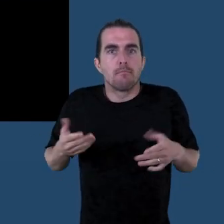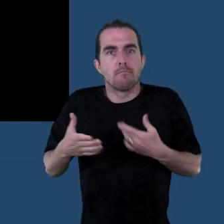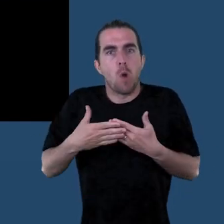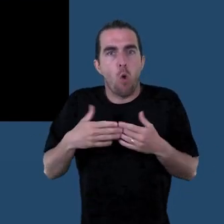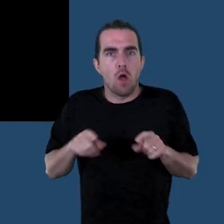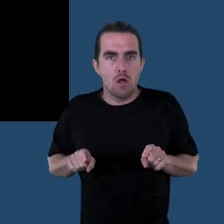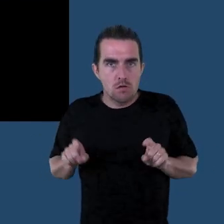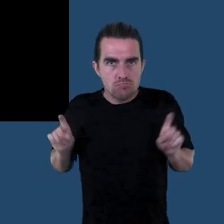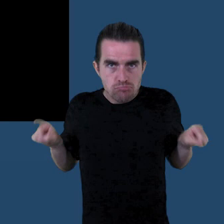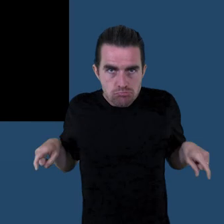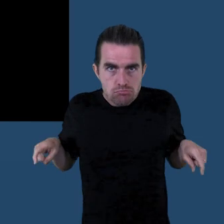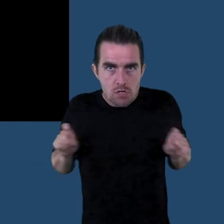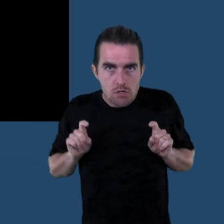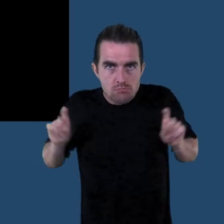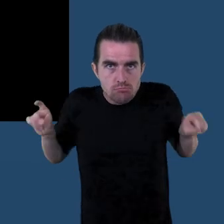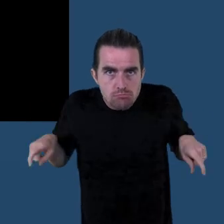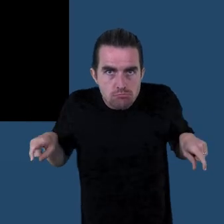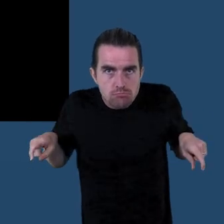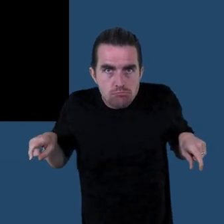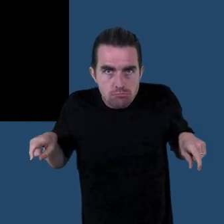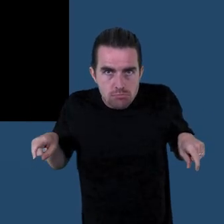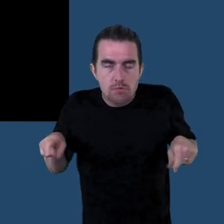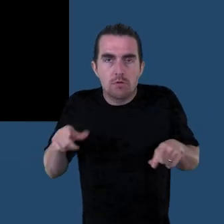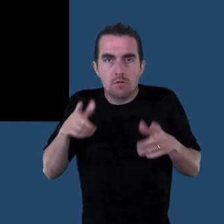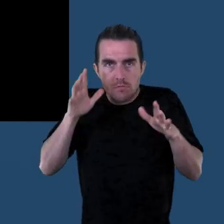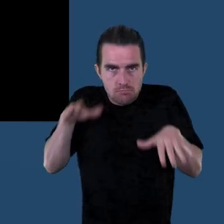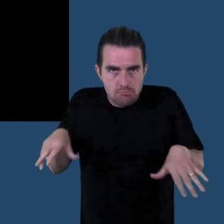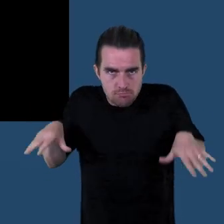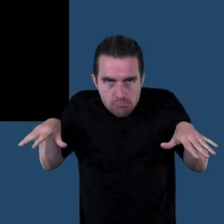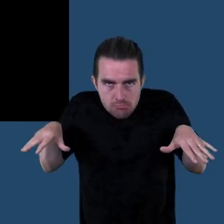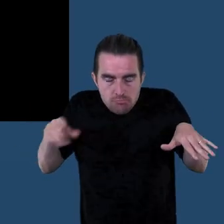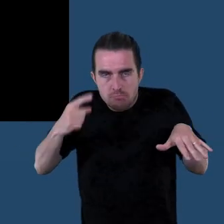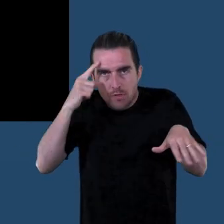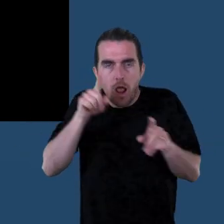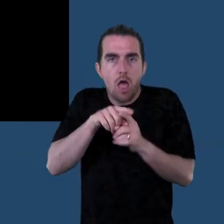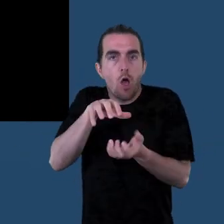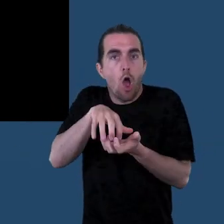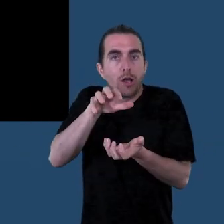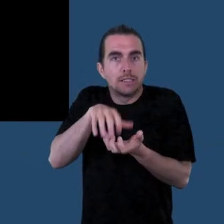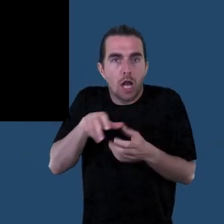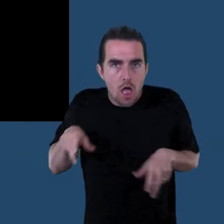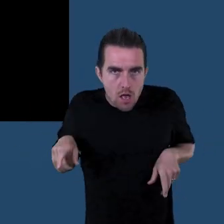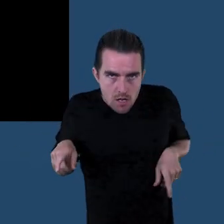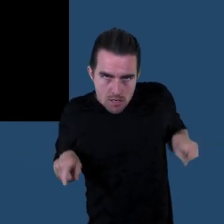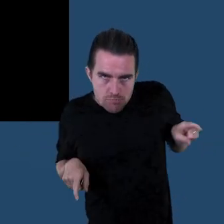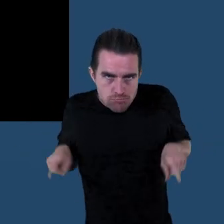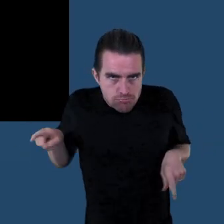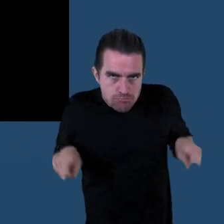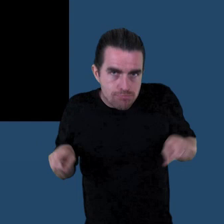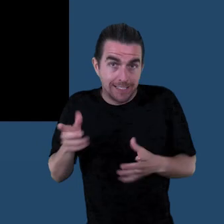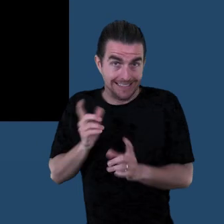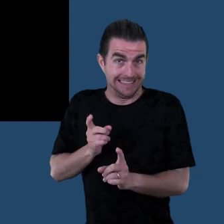And you can do this at home, if you want, just to put you in the mindset of a crocodile and a lizard. You're just moving your legs